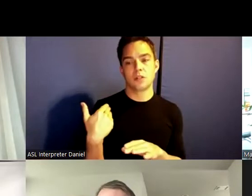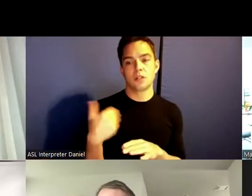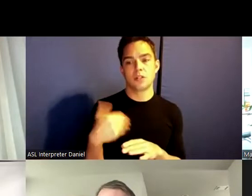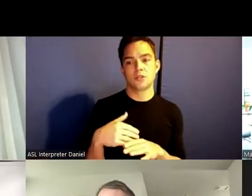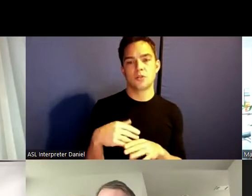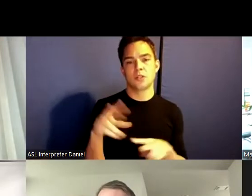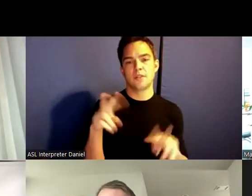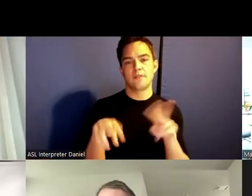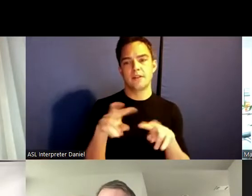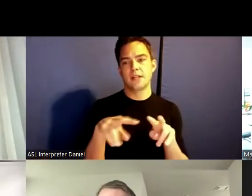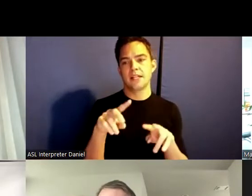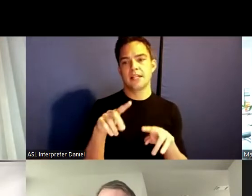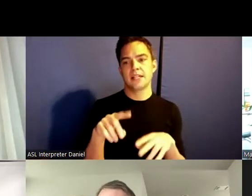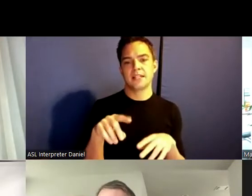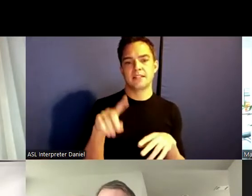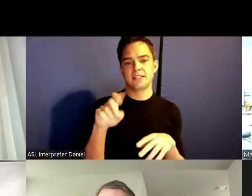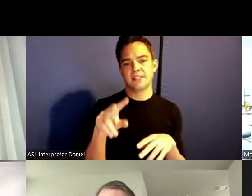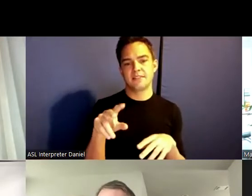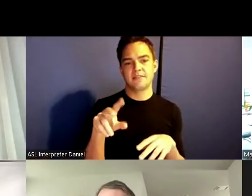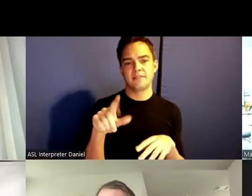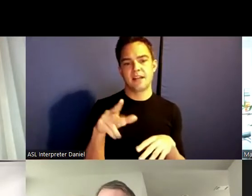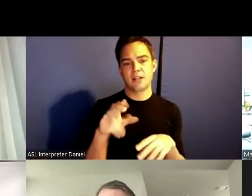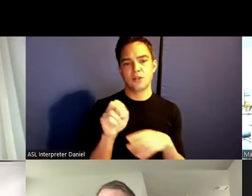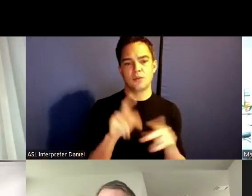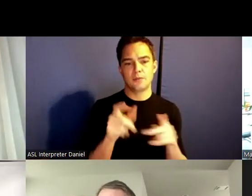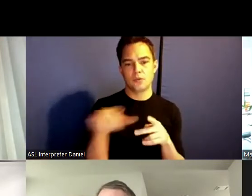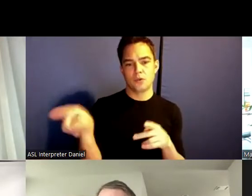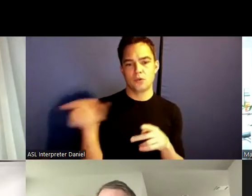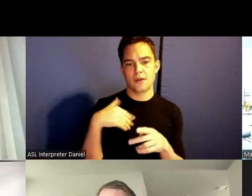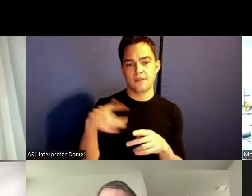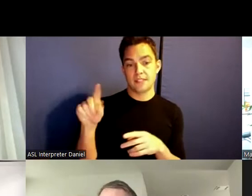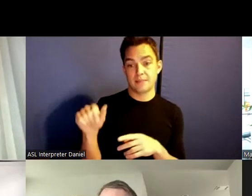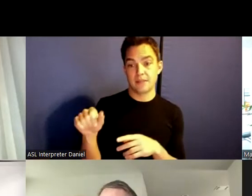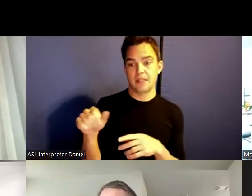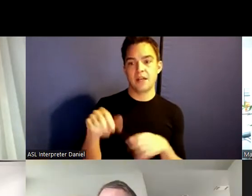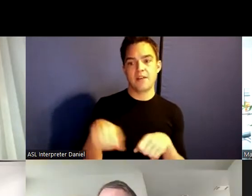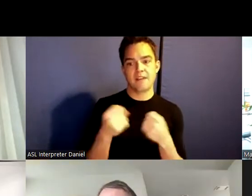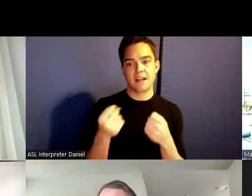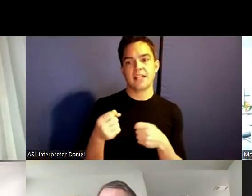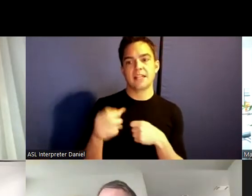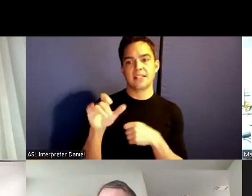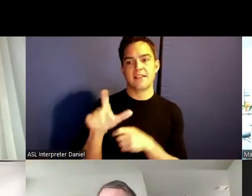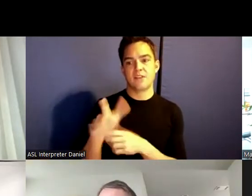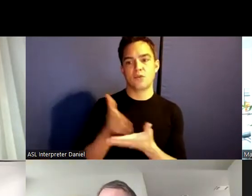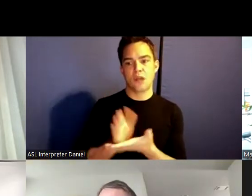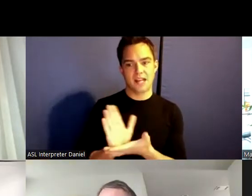disabilities, medical procedures that violate civil rights. Quote, "there are times where